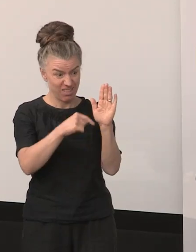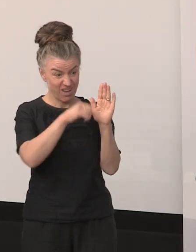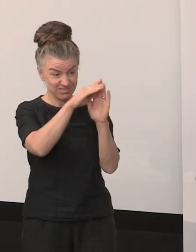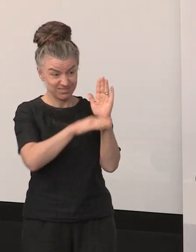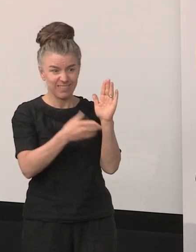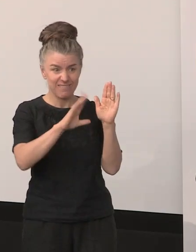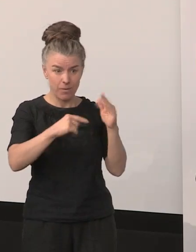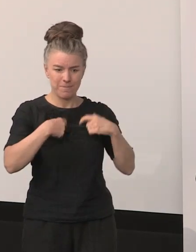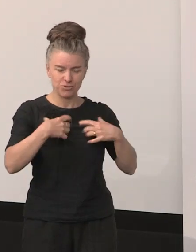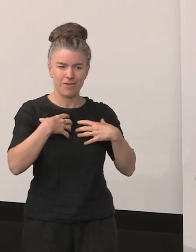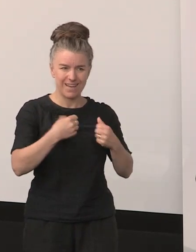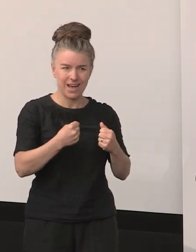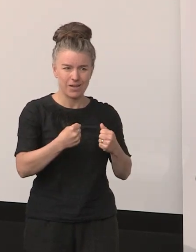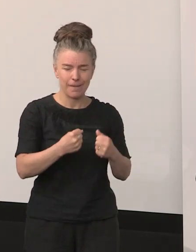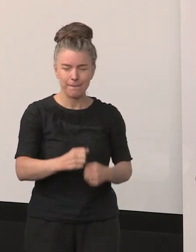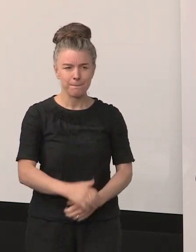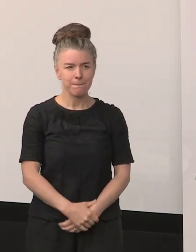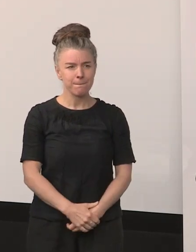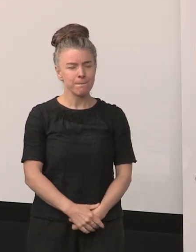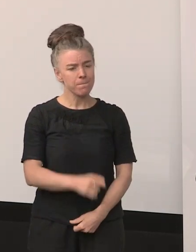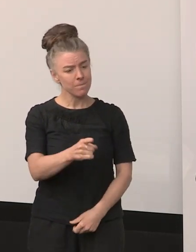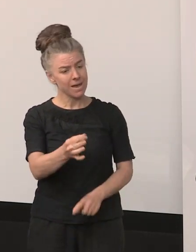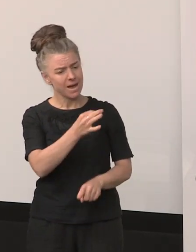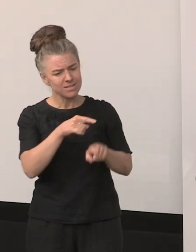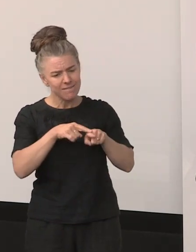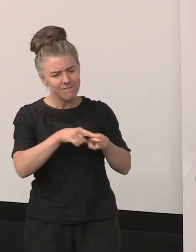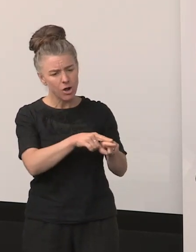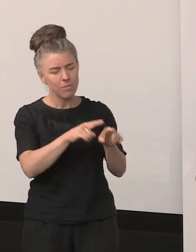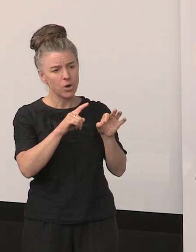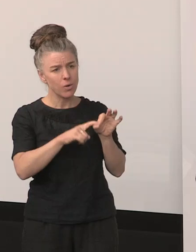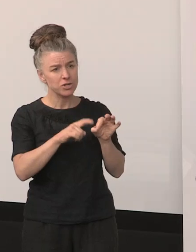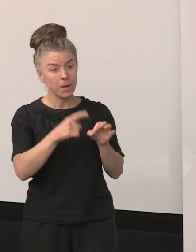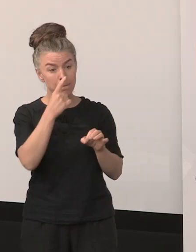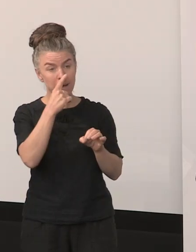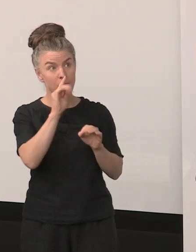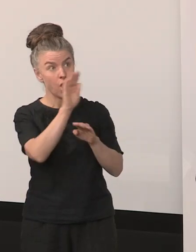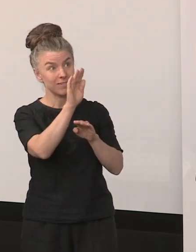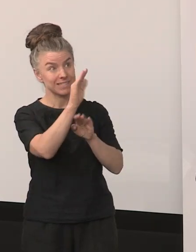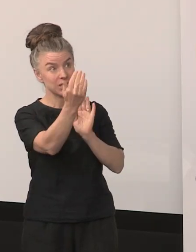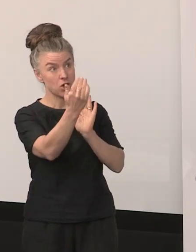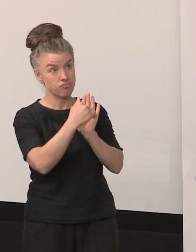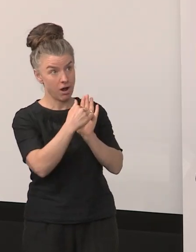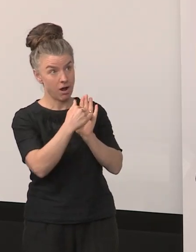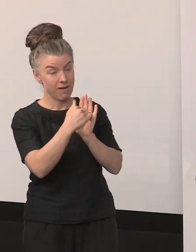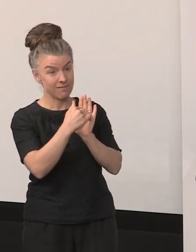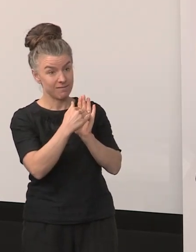they need and are able to be run in accordance with the